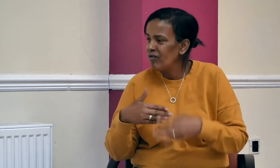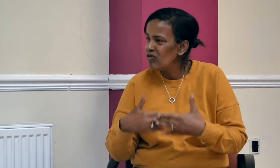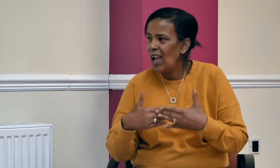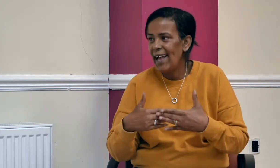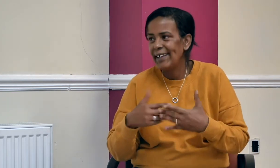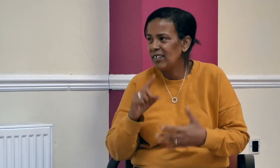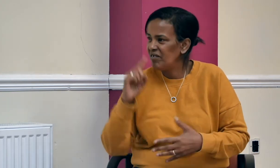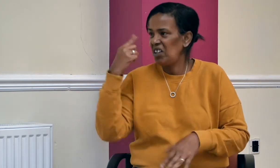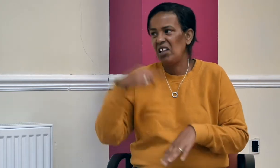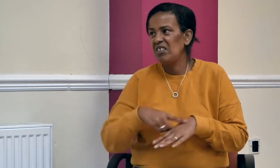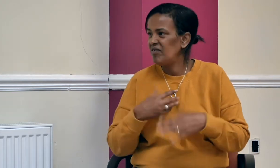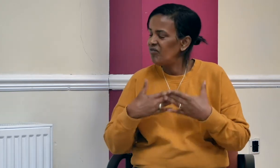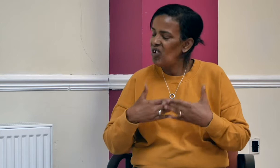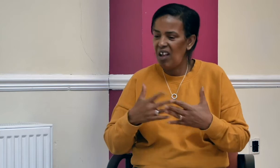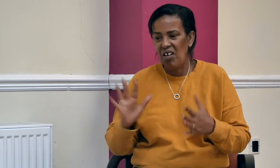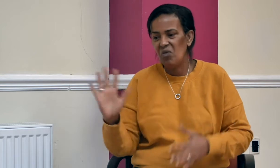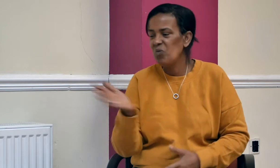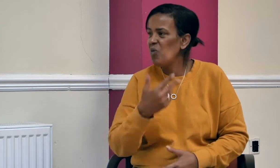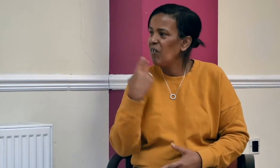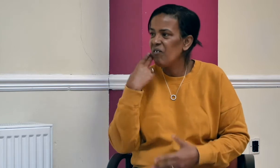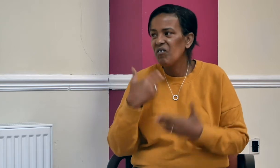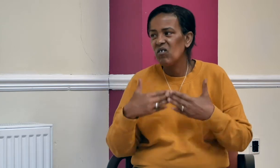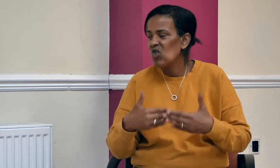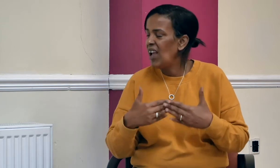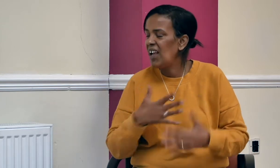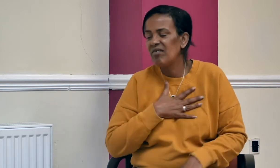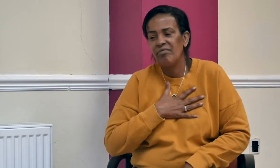My first friends were all deaf.